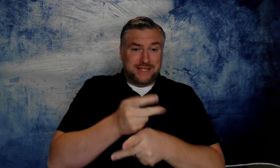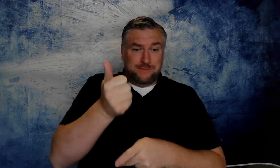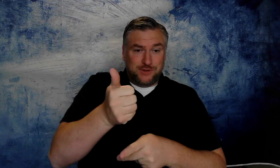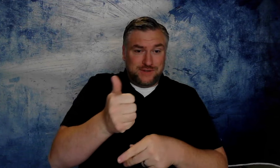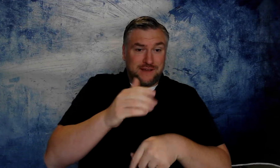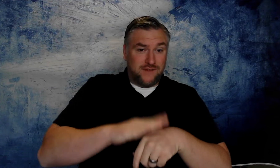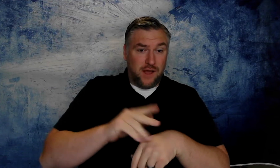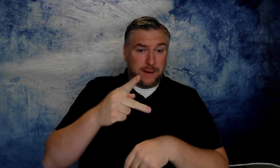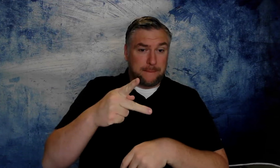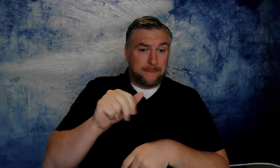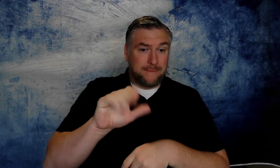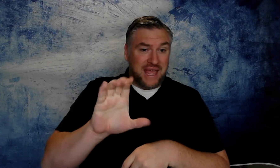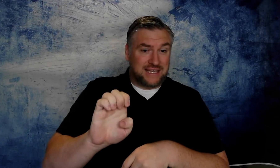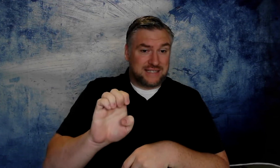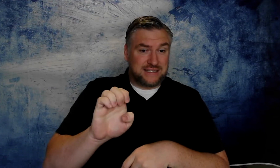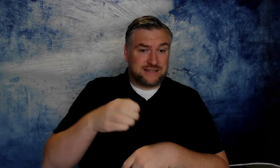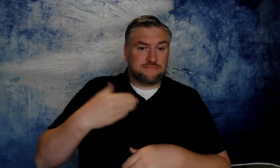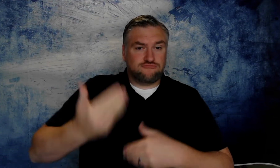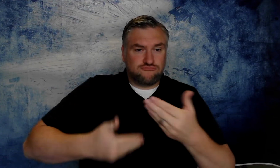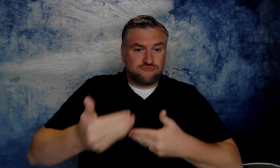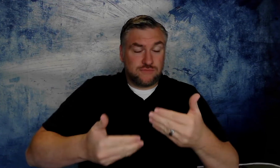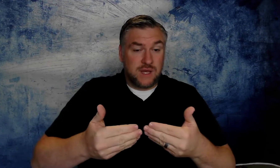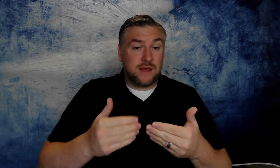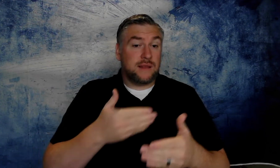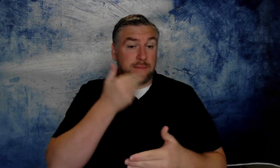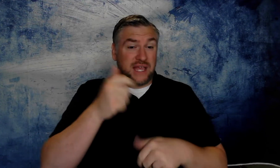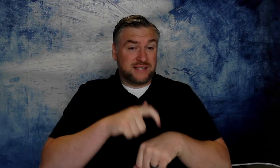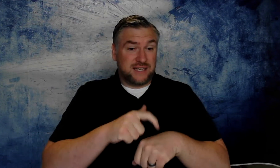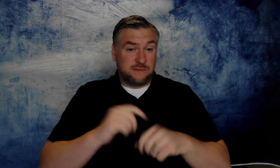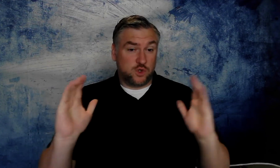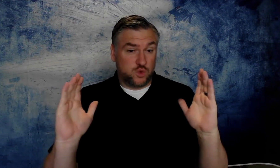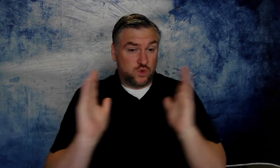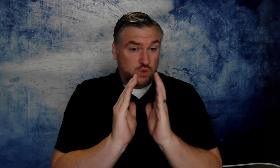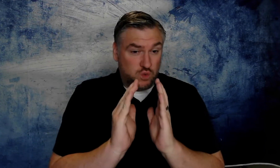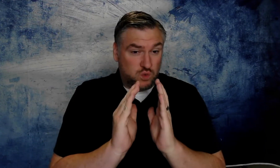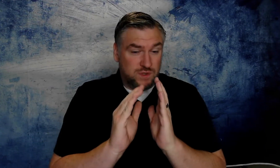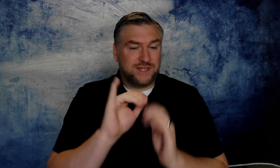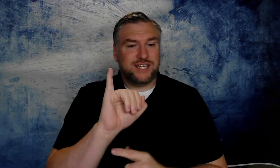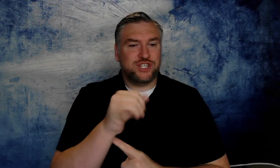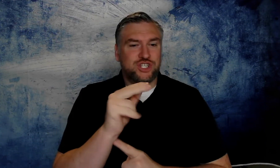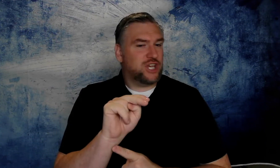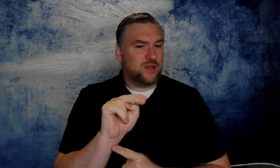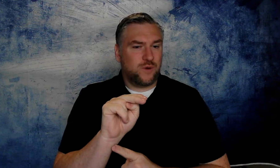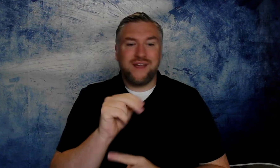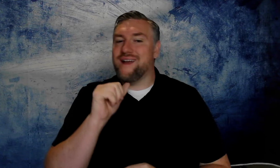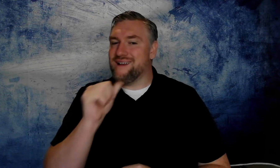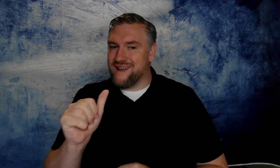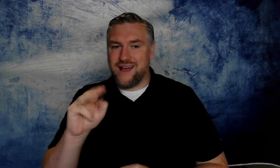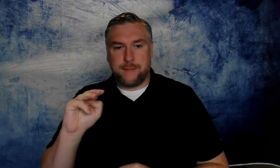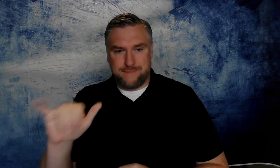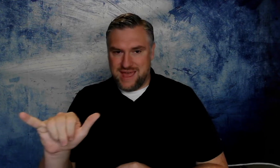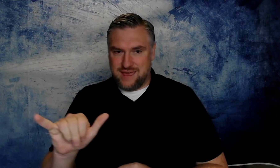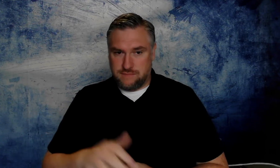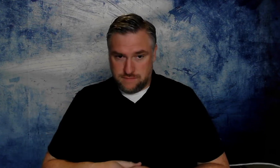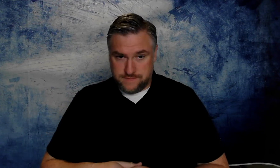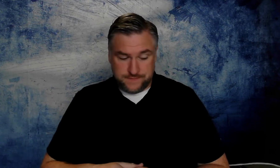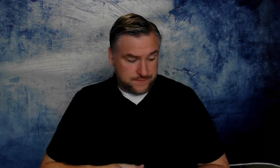it means you should keep yourself on pace. The best time to squish something is January not May.